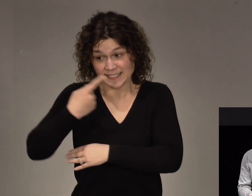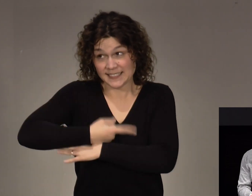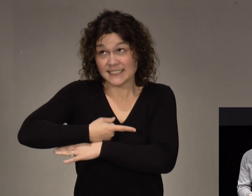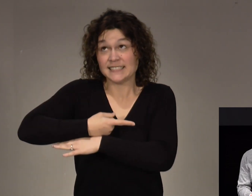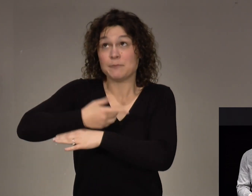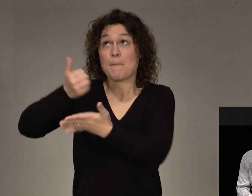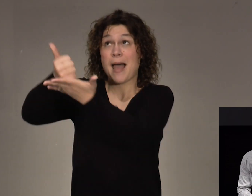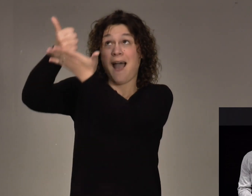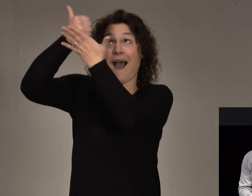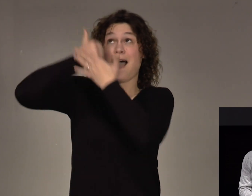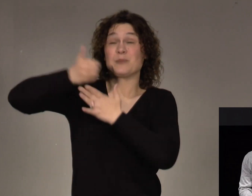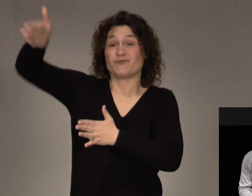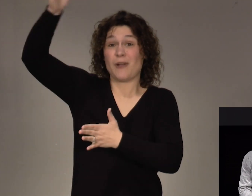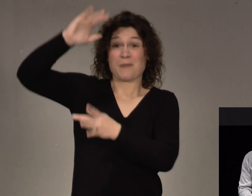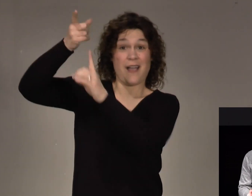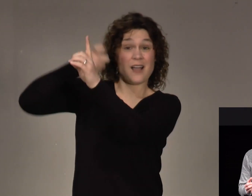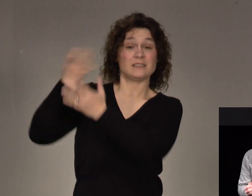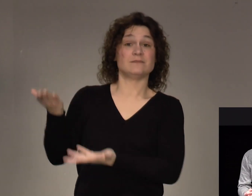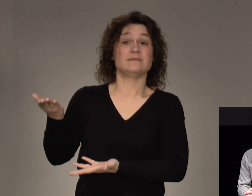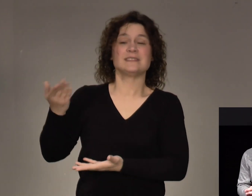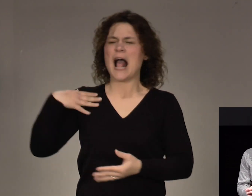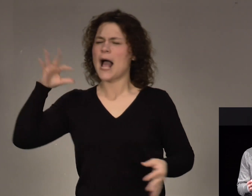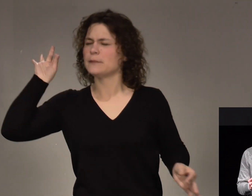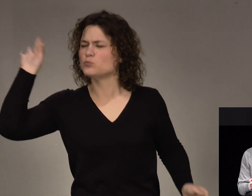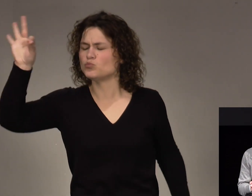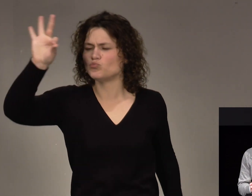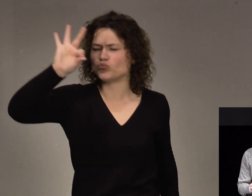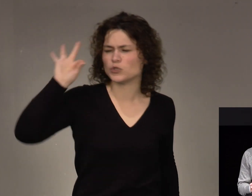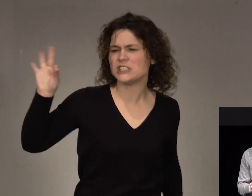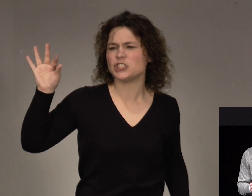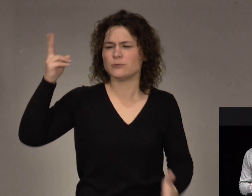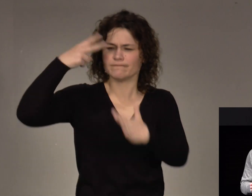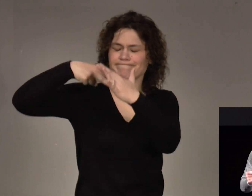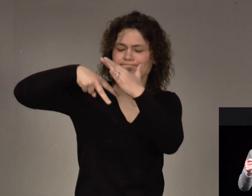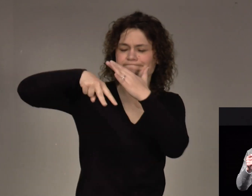from God. I am preaching what was prophesied in the Hebrew Scriptures that